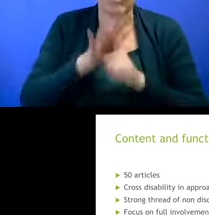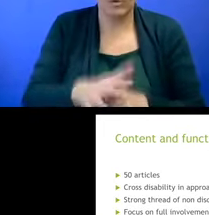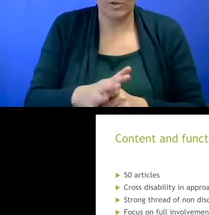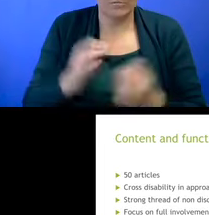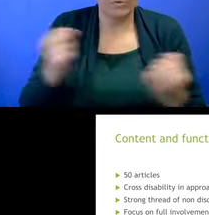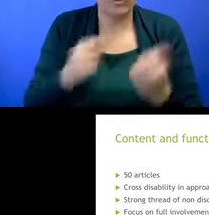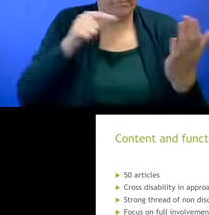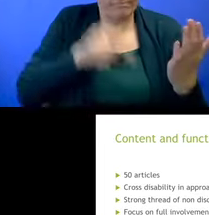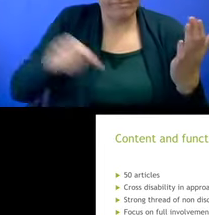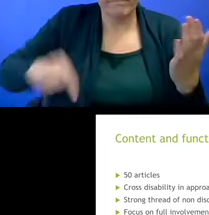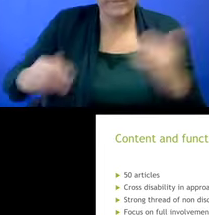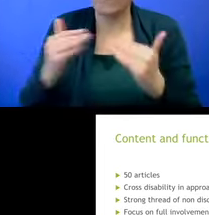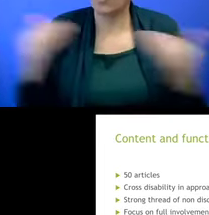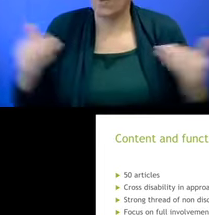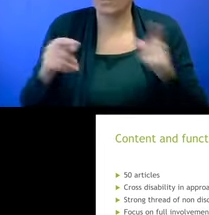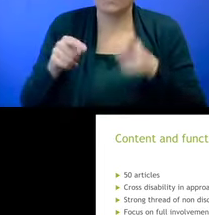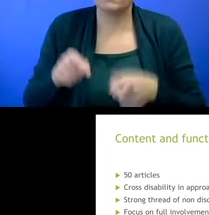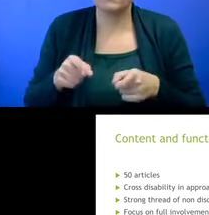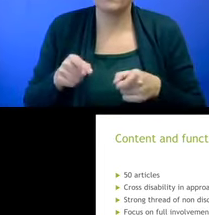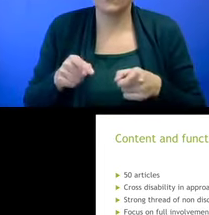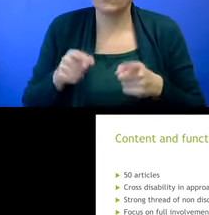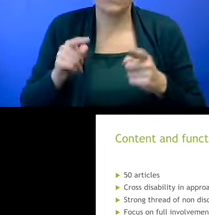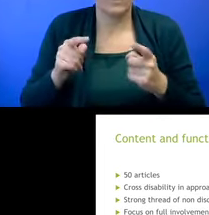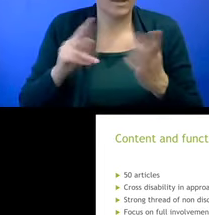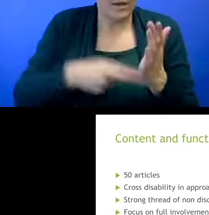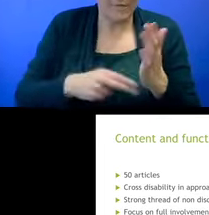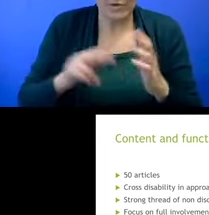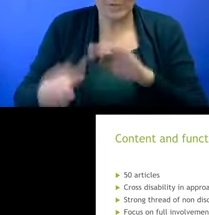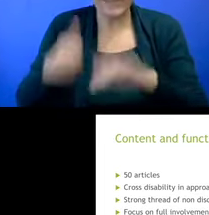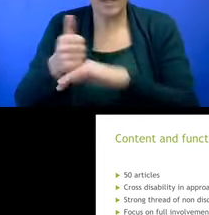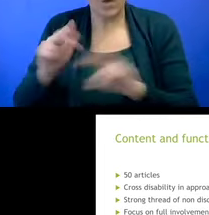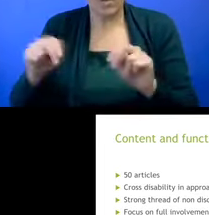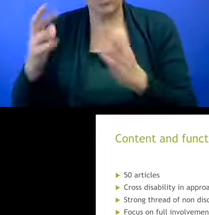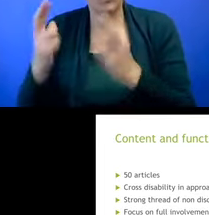Essentially, the Convention is not introducing new rights, but rather establishing that disabled people